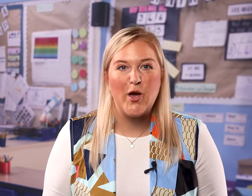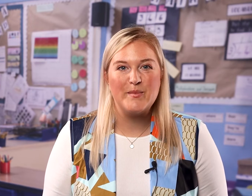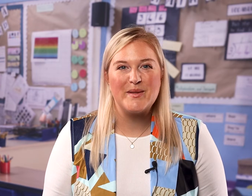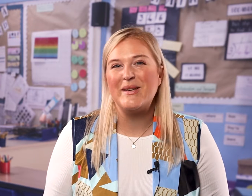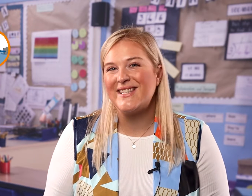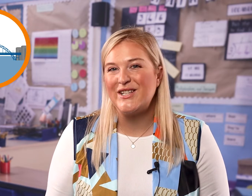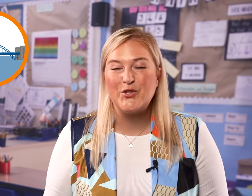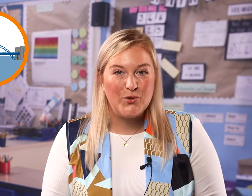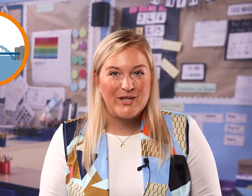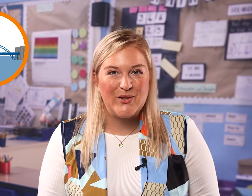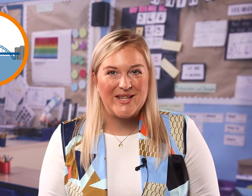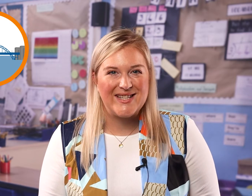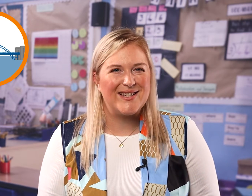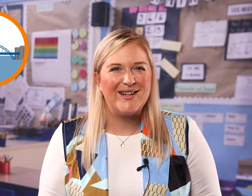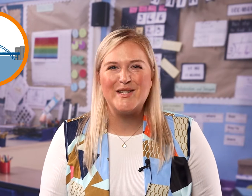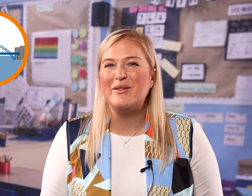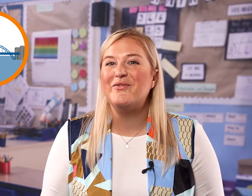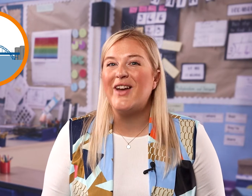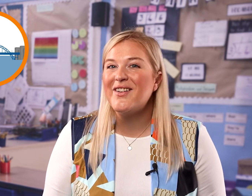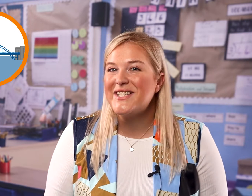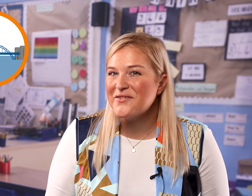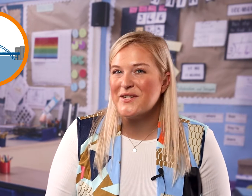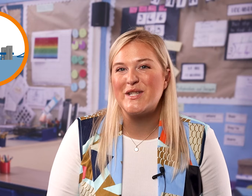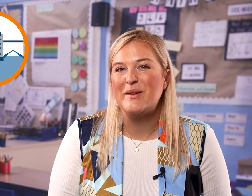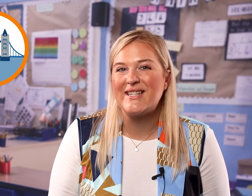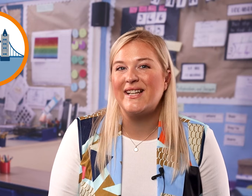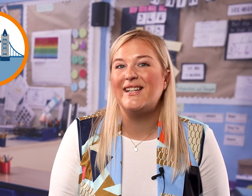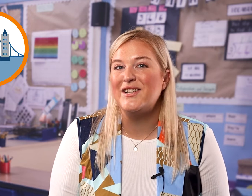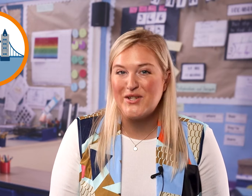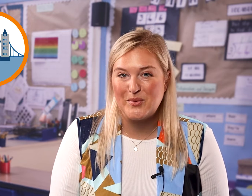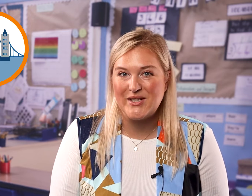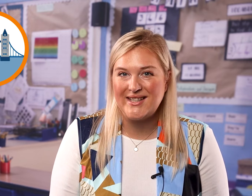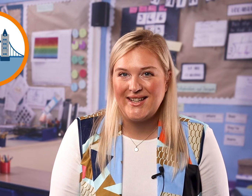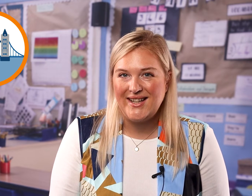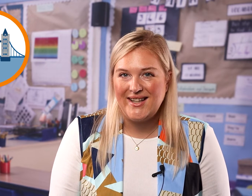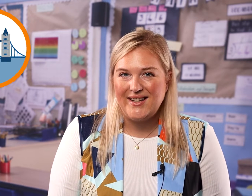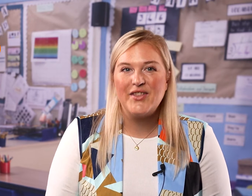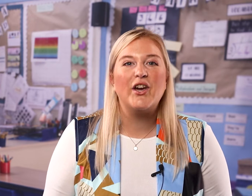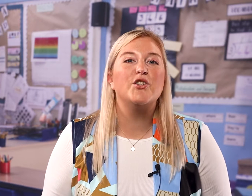terms the BSL a Geordie uses is likely to be very different to the BSL a Londoner would! Other